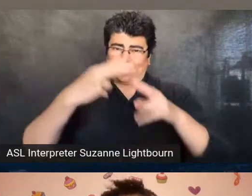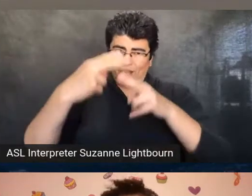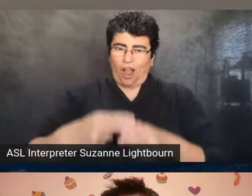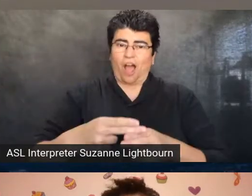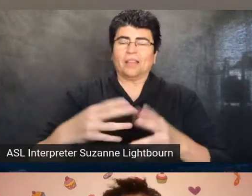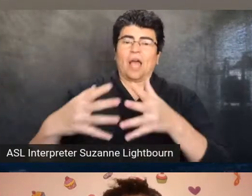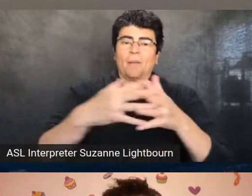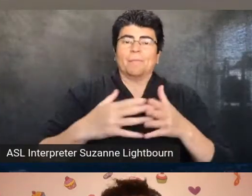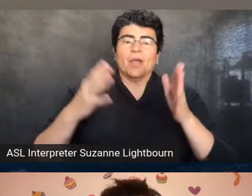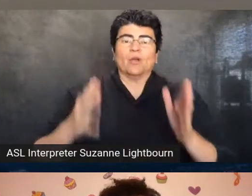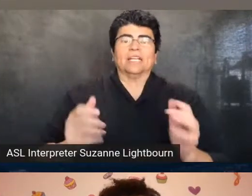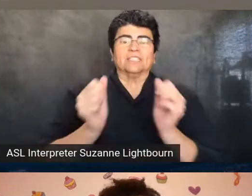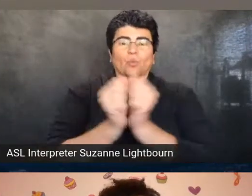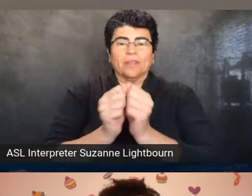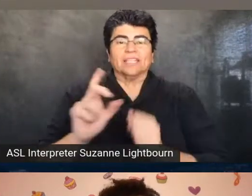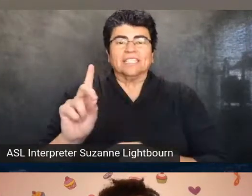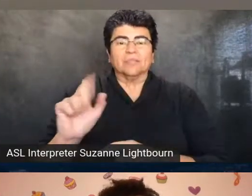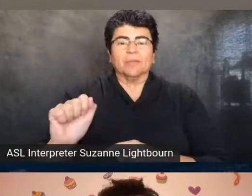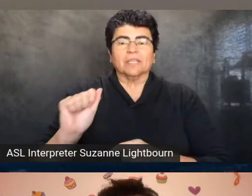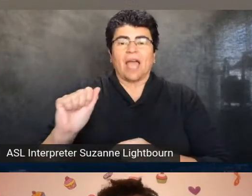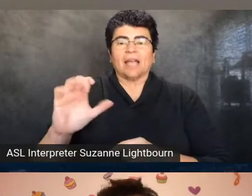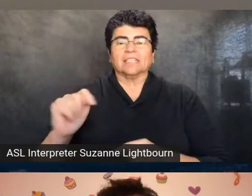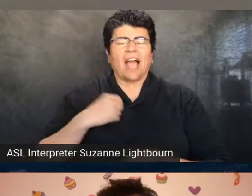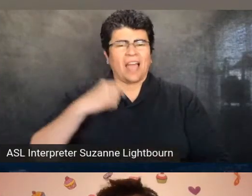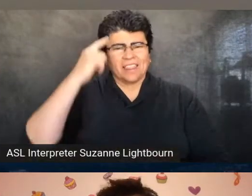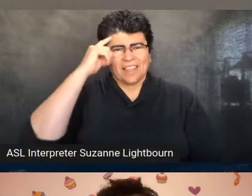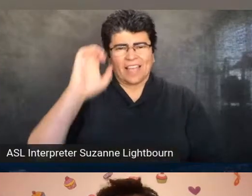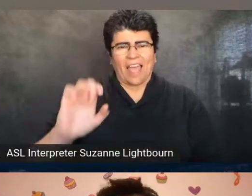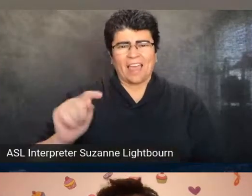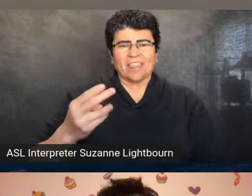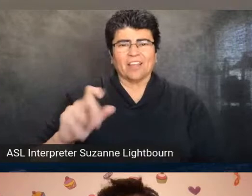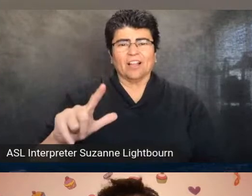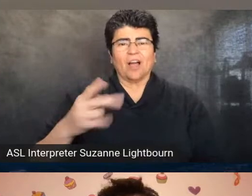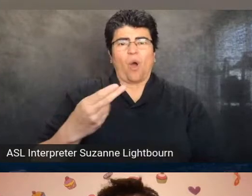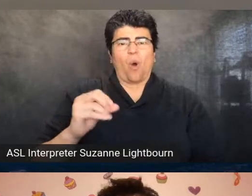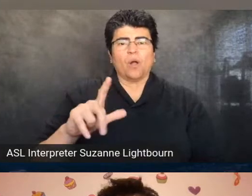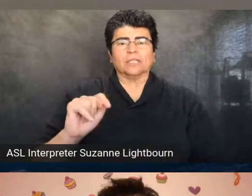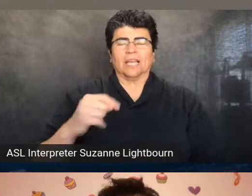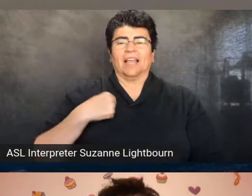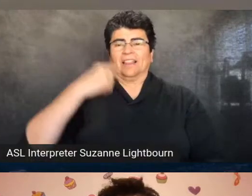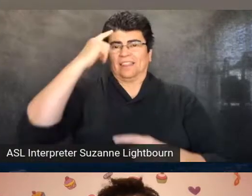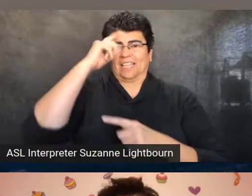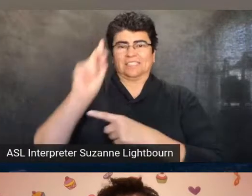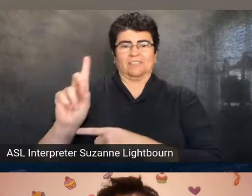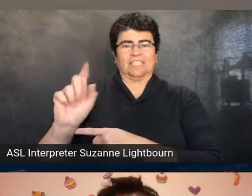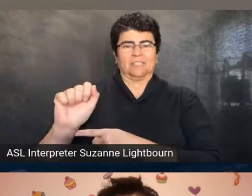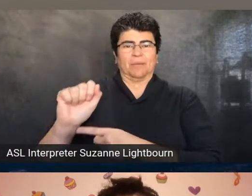And I think, as a whole society thinks of disability as a bad word,